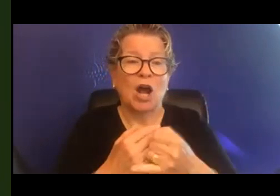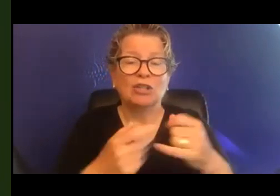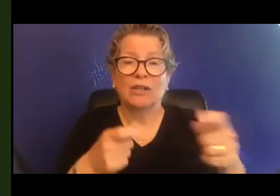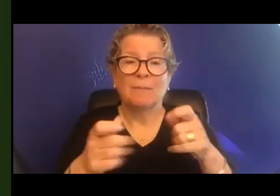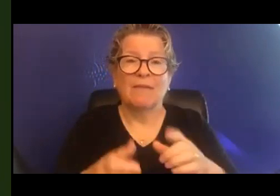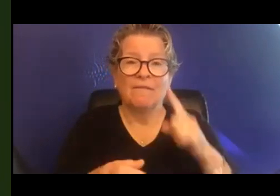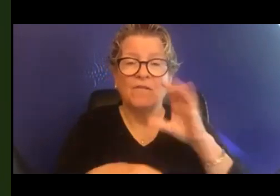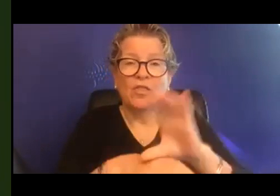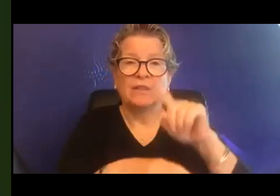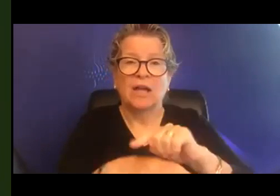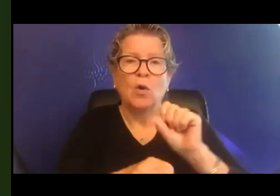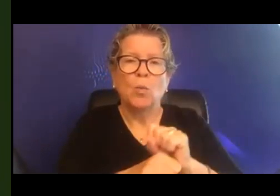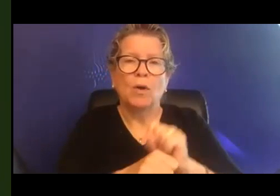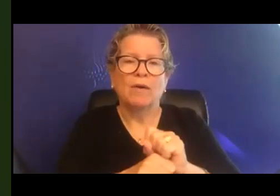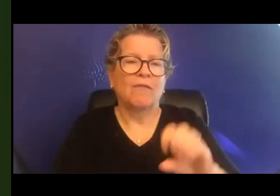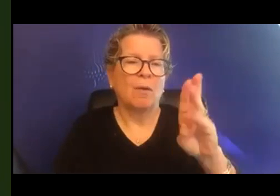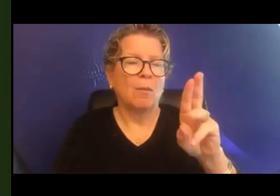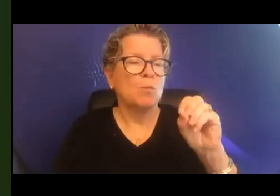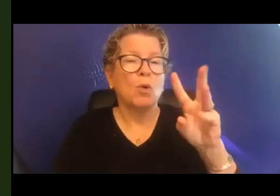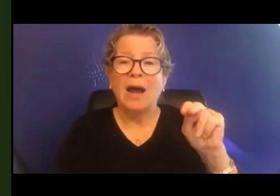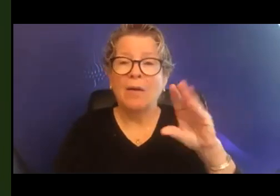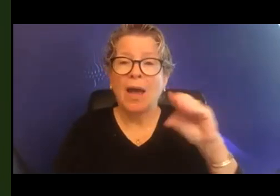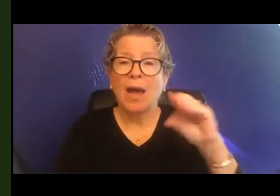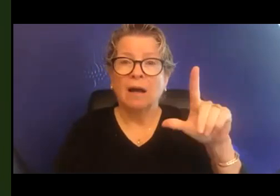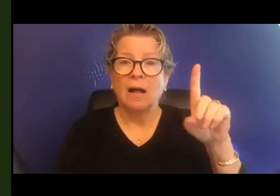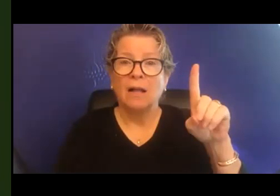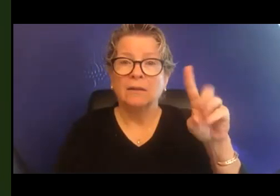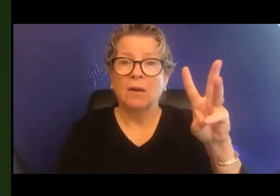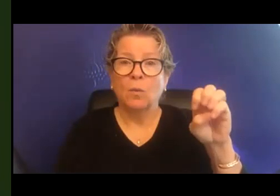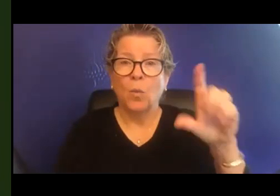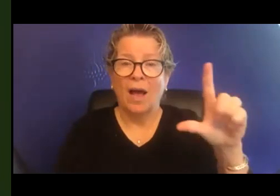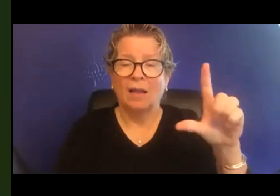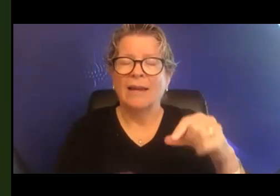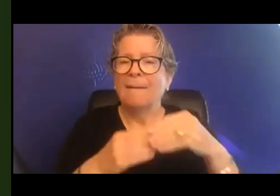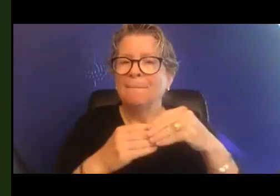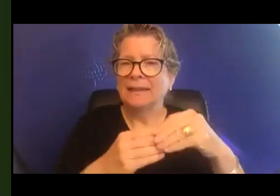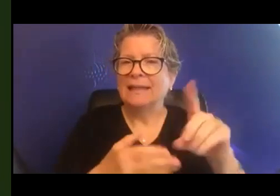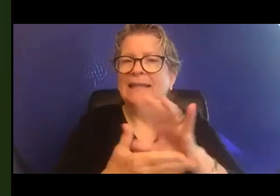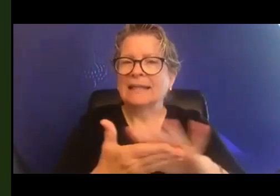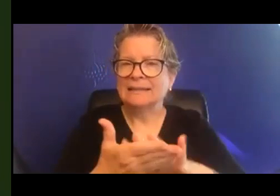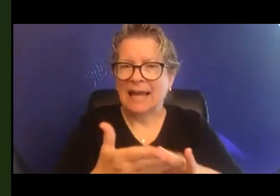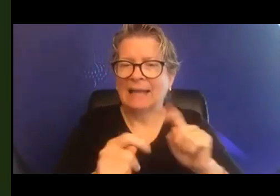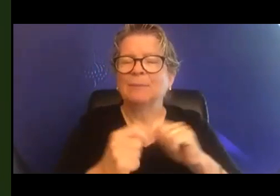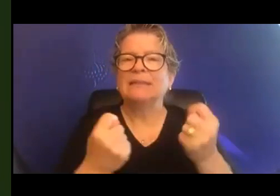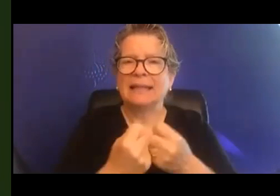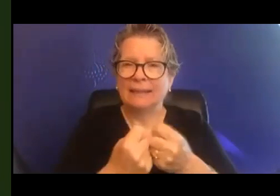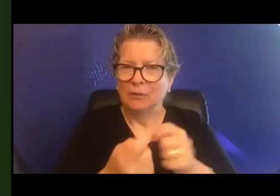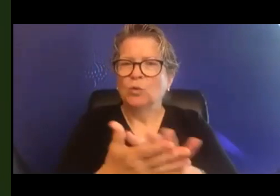I work with Brown & Caldwell, I'm leading the design team to help design the project for King County.